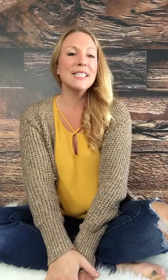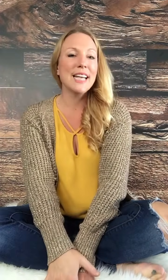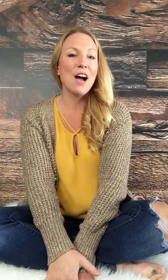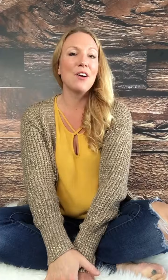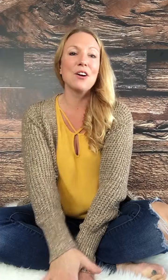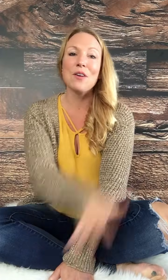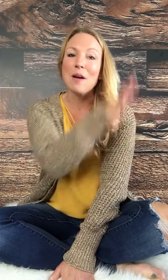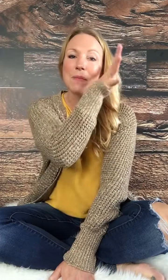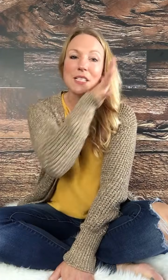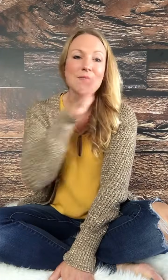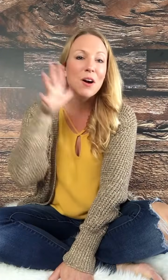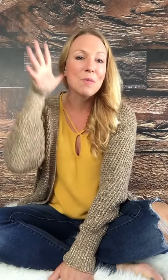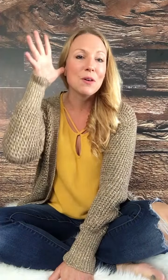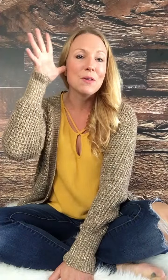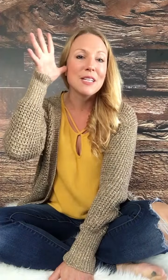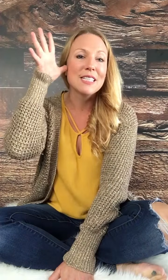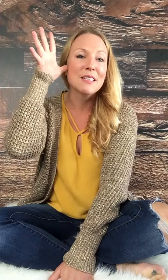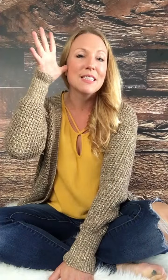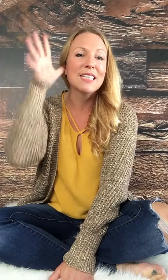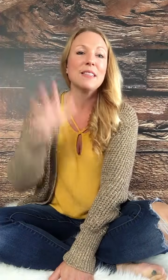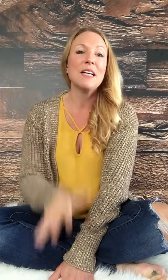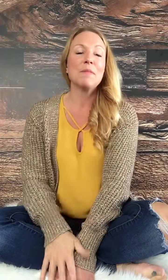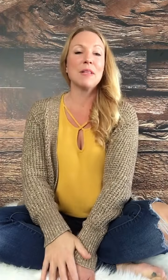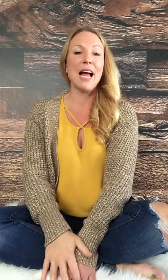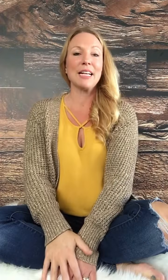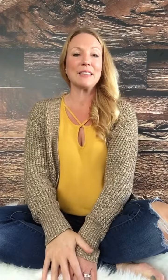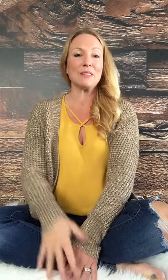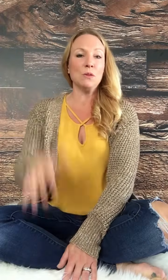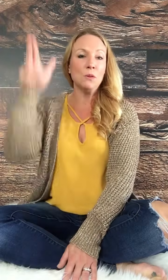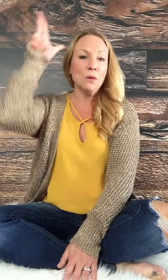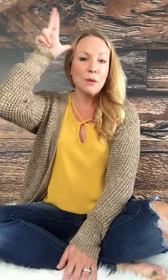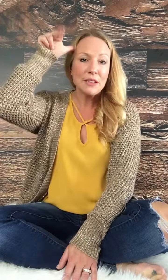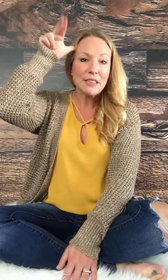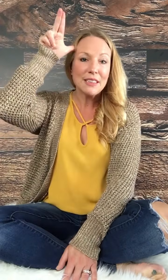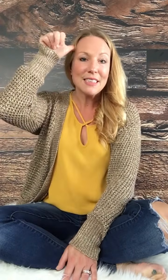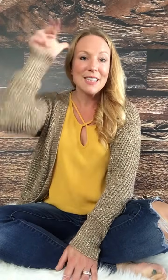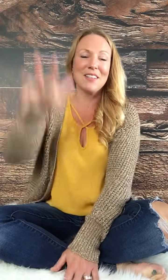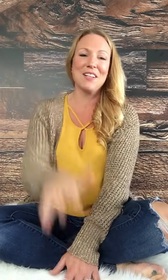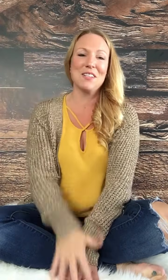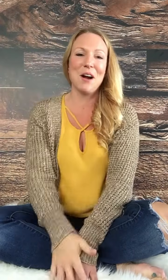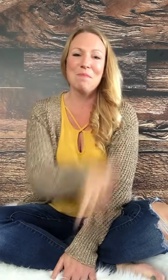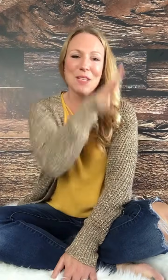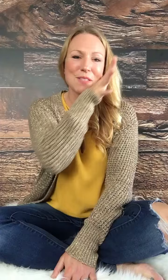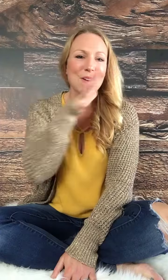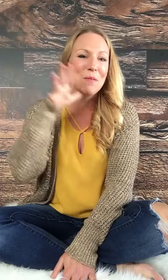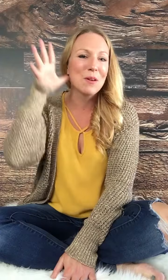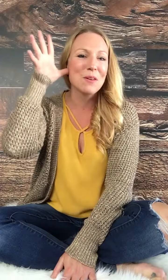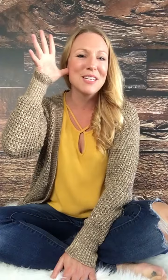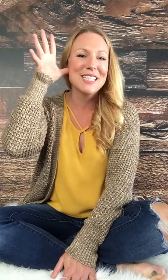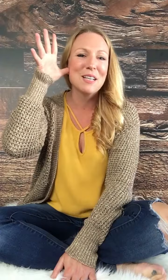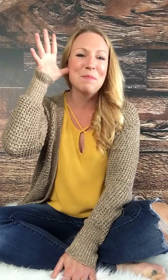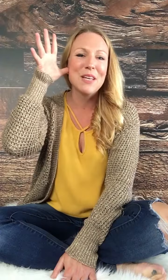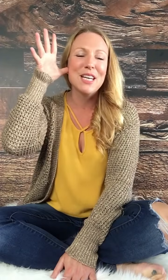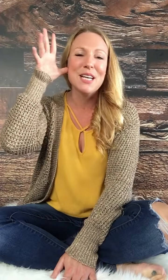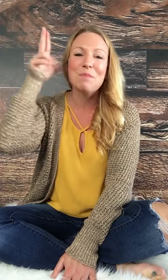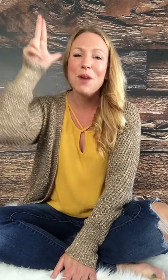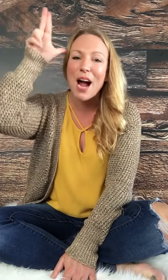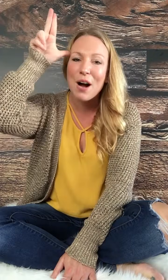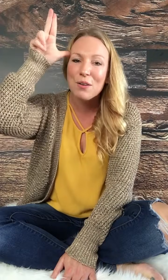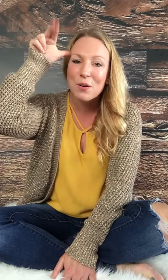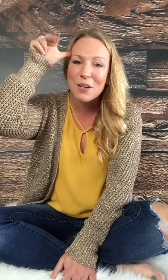Down on Grandpa's FARM, there is a big, brown HORSE. Down on Grandpa's FARM, there is a big brown HORSE,